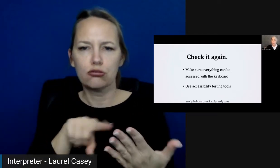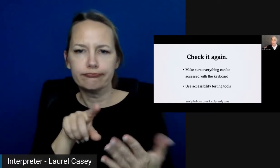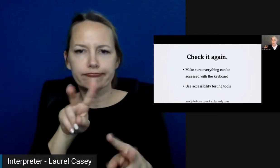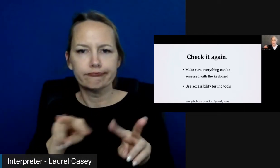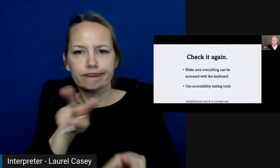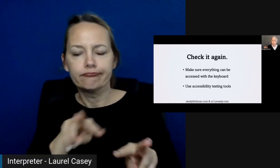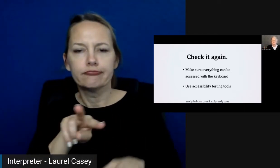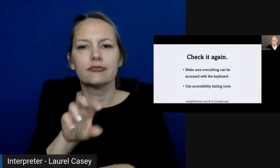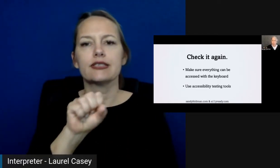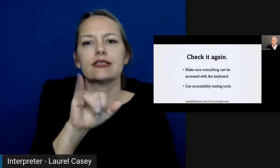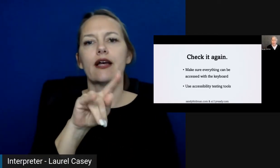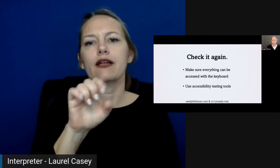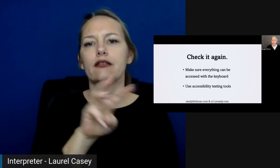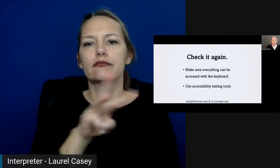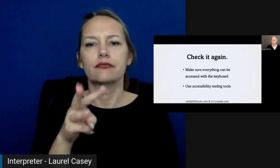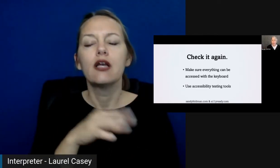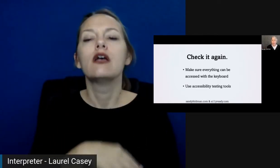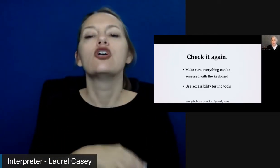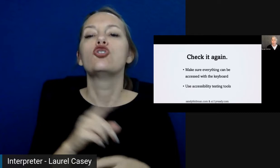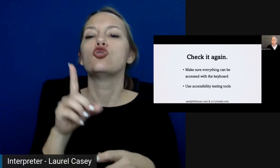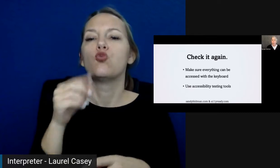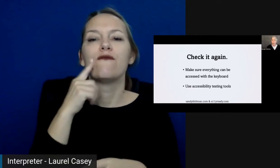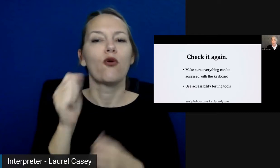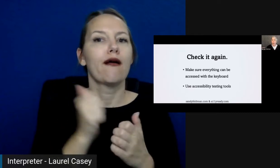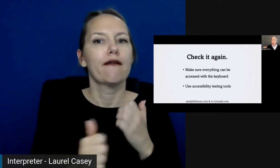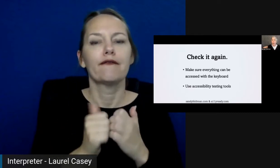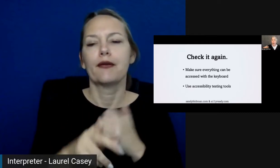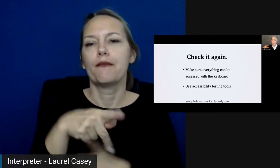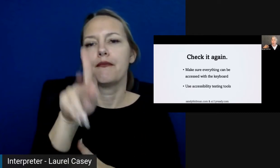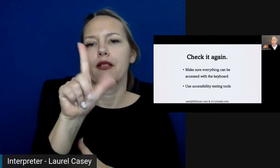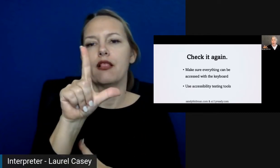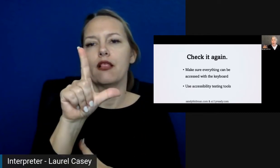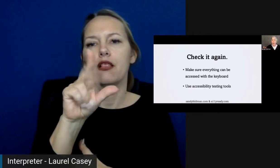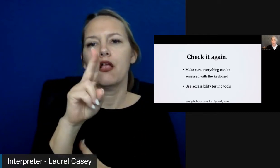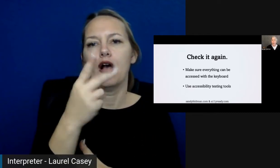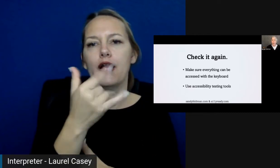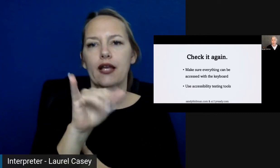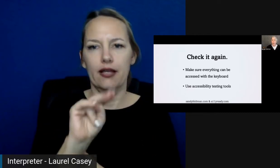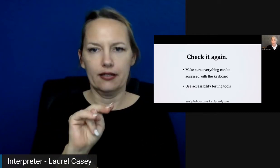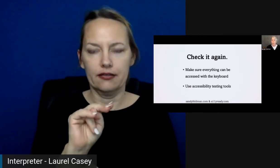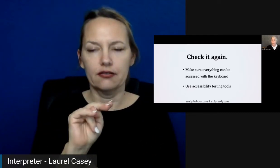You do this for every plug-in you install, right after it's installed.